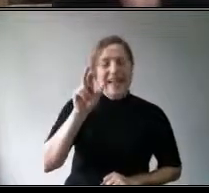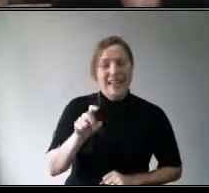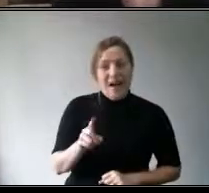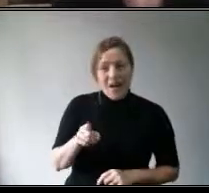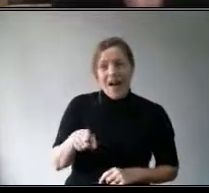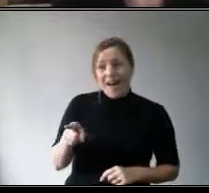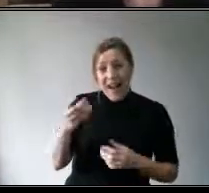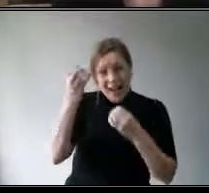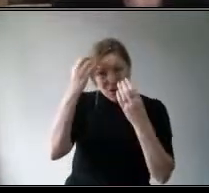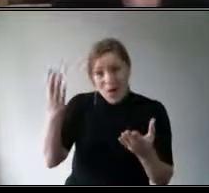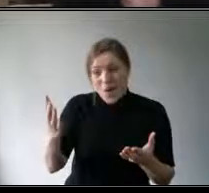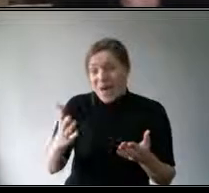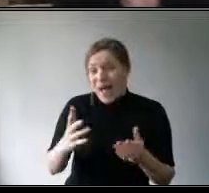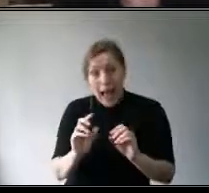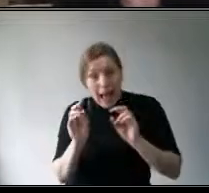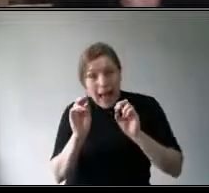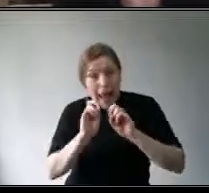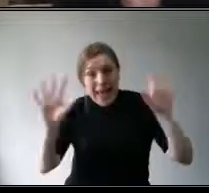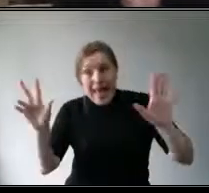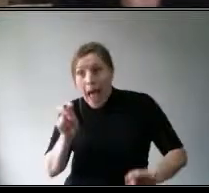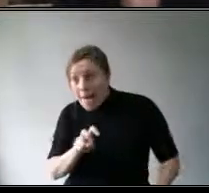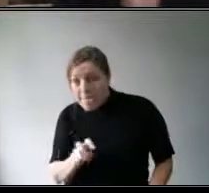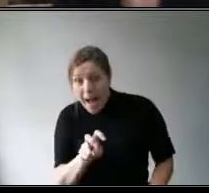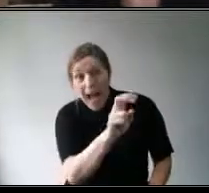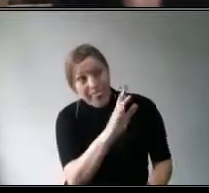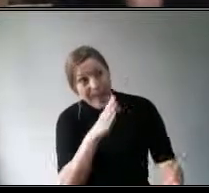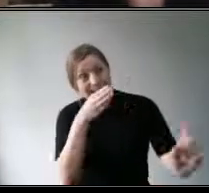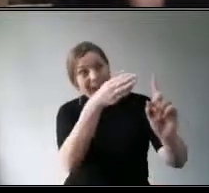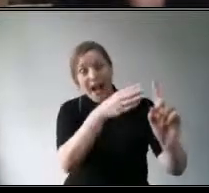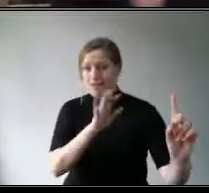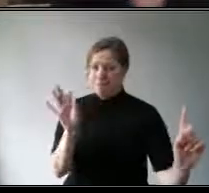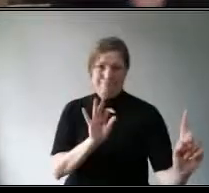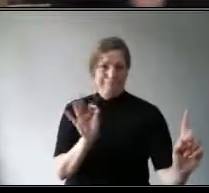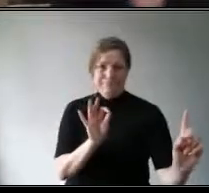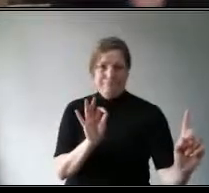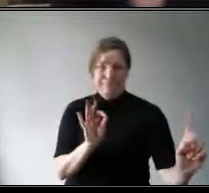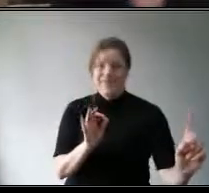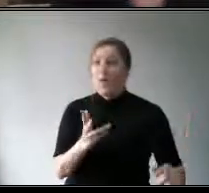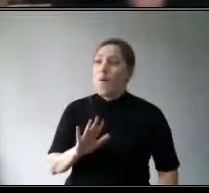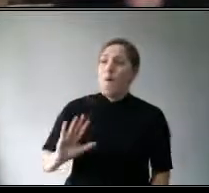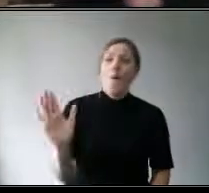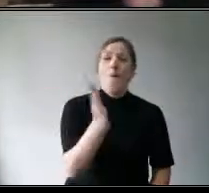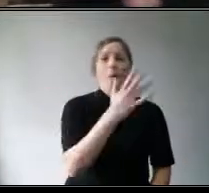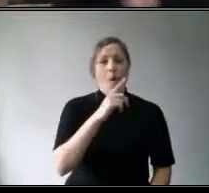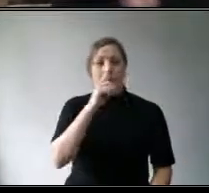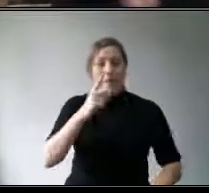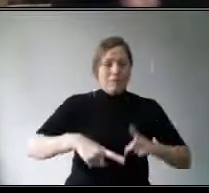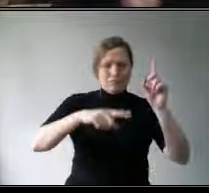um you know my journey is different to every other journey of journeys of the people in my team um